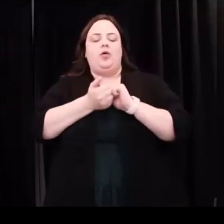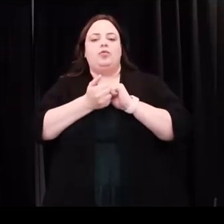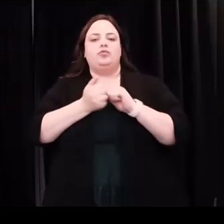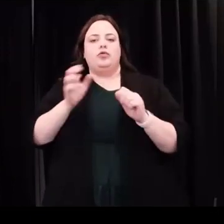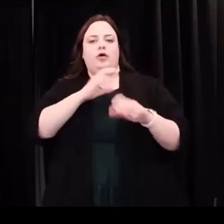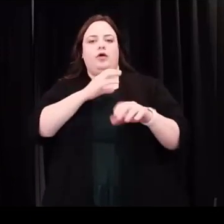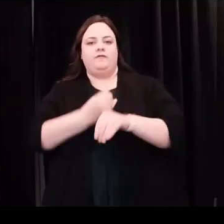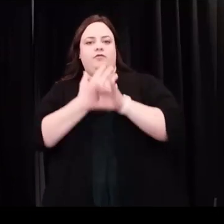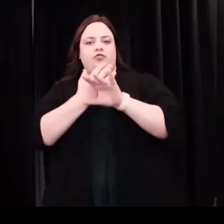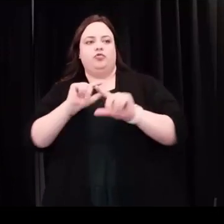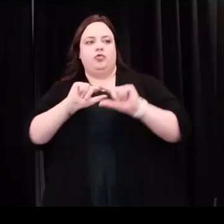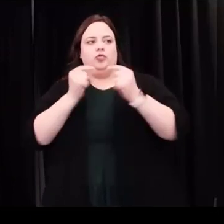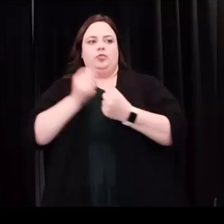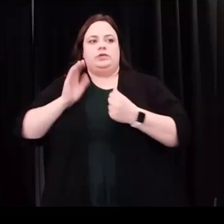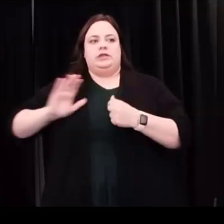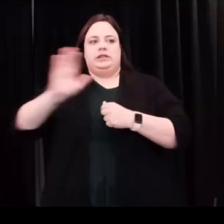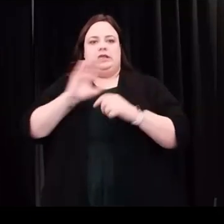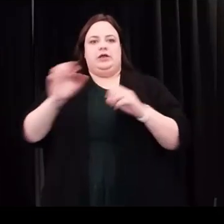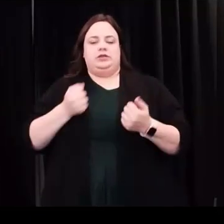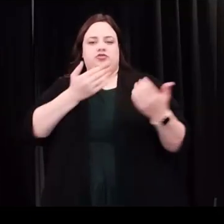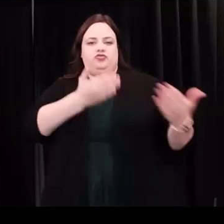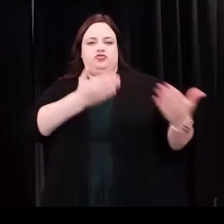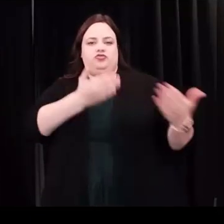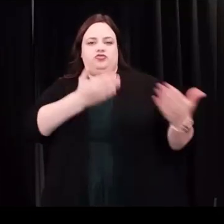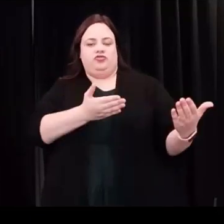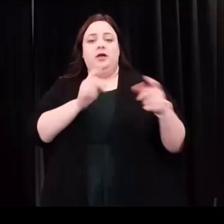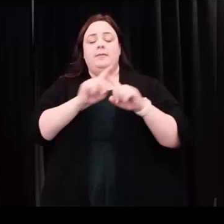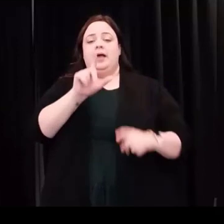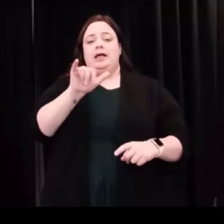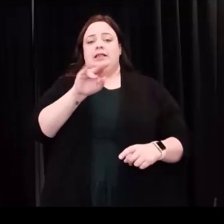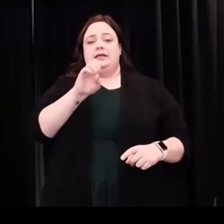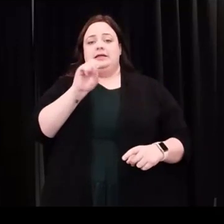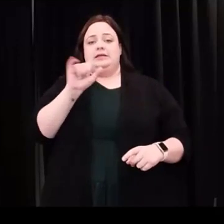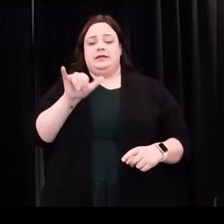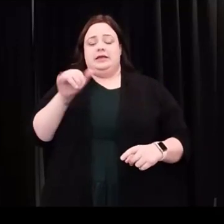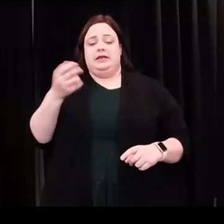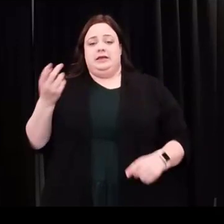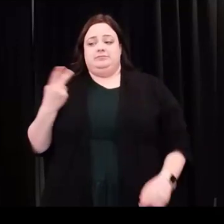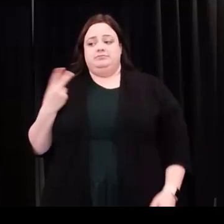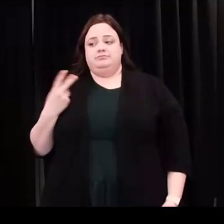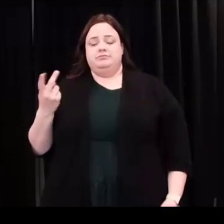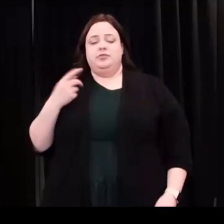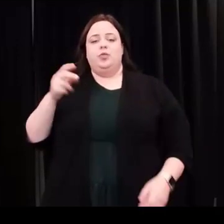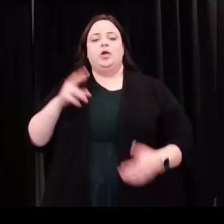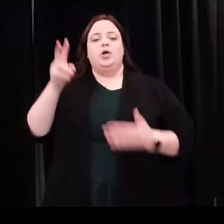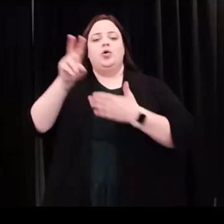what they're suggesting. But Lindsey and I are going to take turns reading the descriptions of